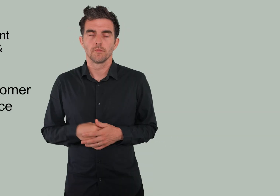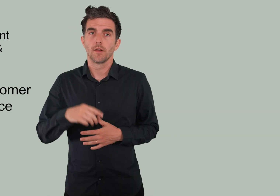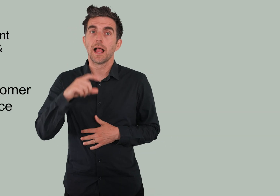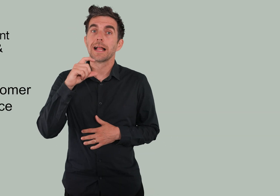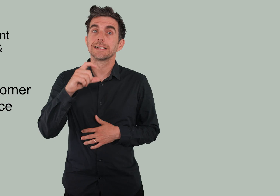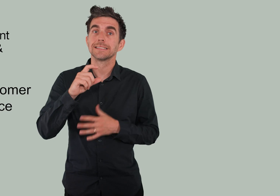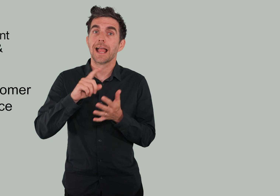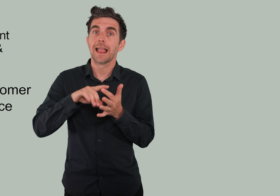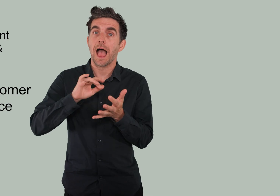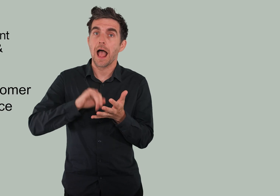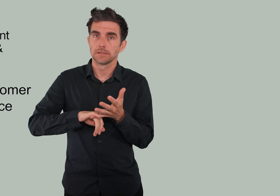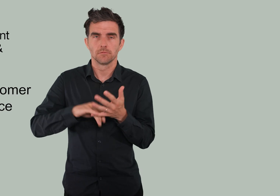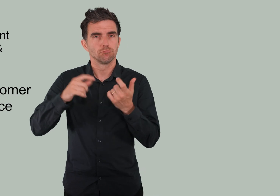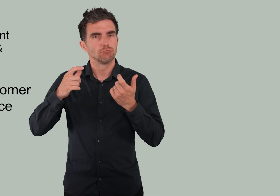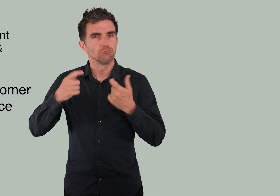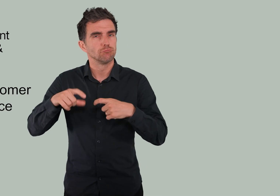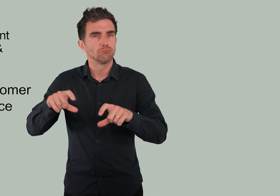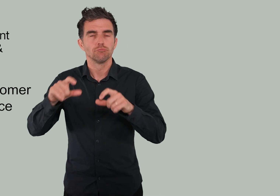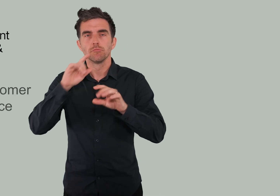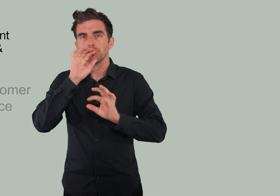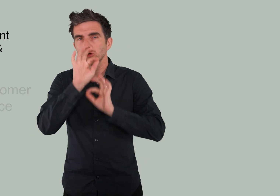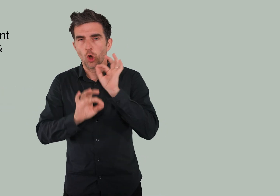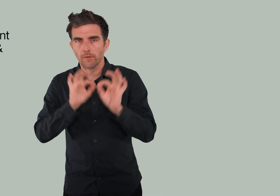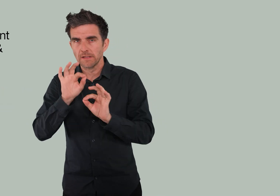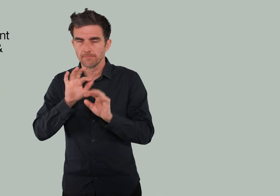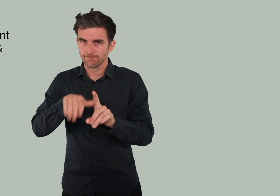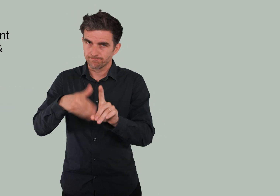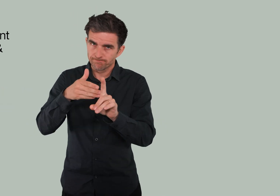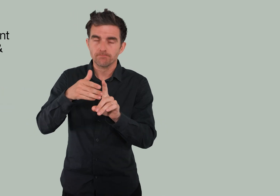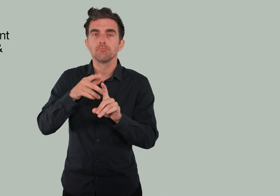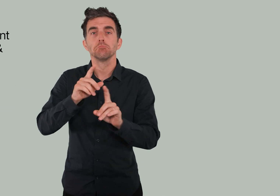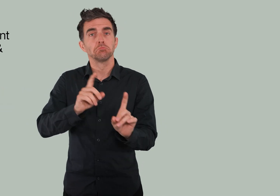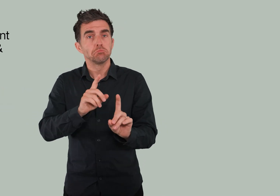6.2 The CES is an ongoing survey designed to monitor